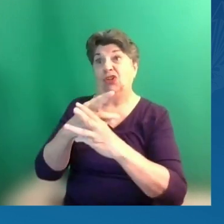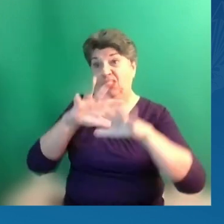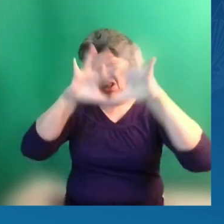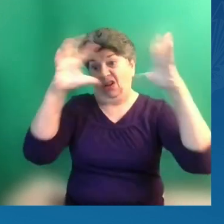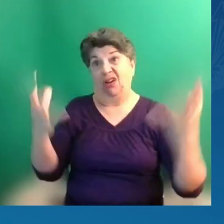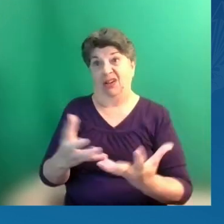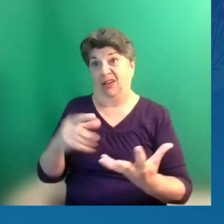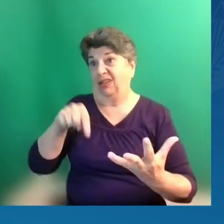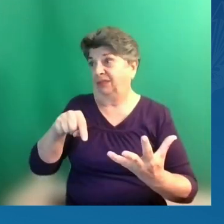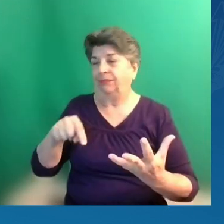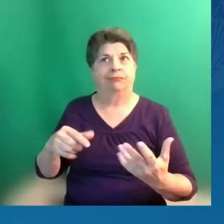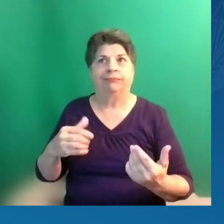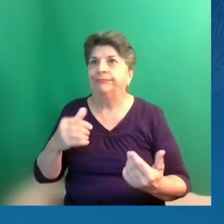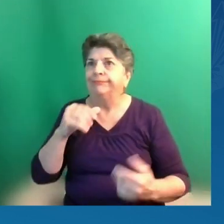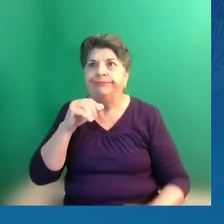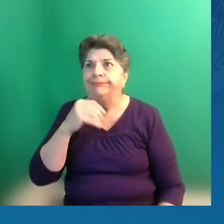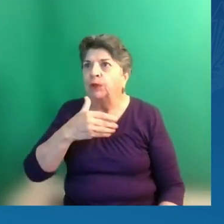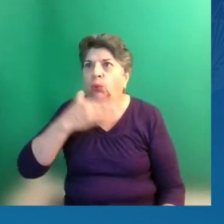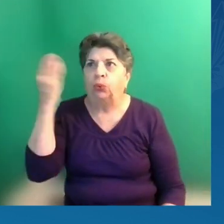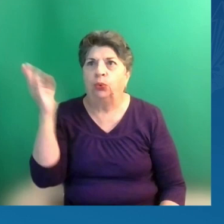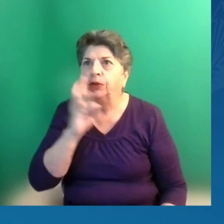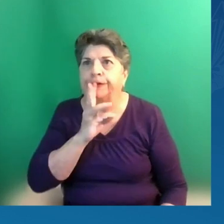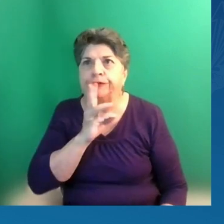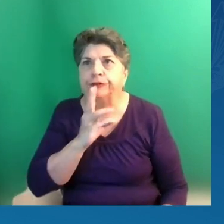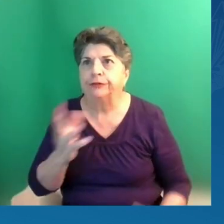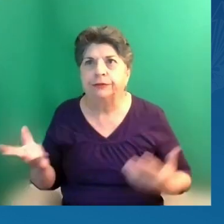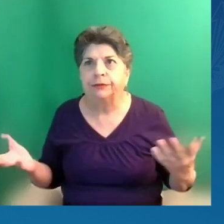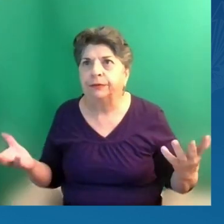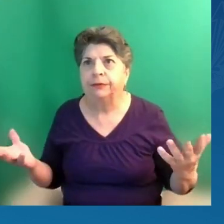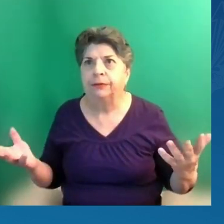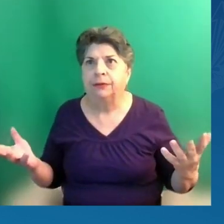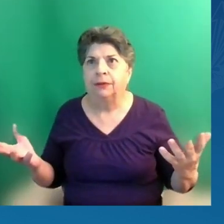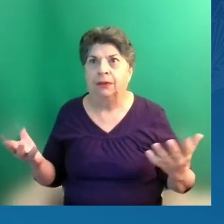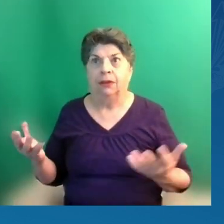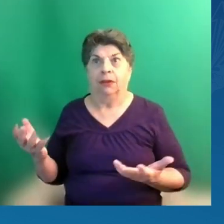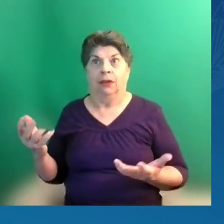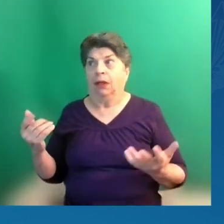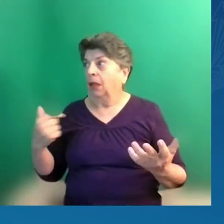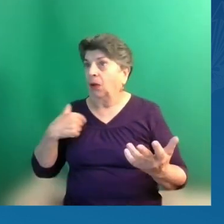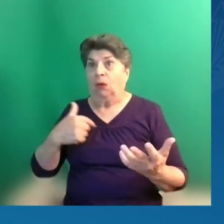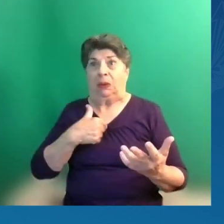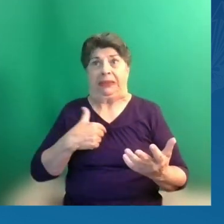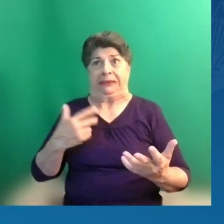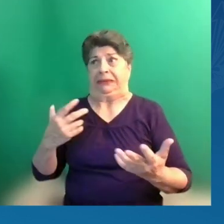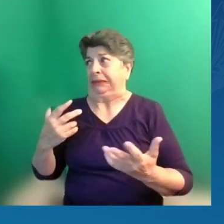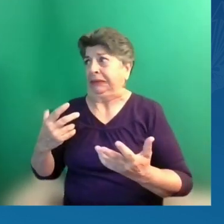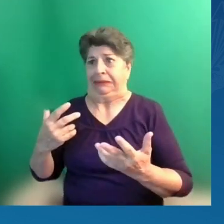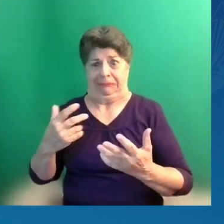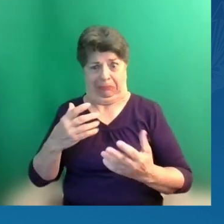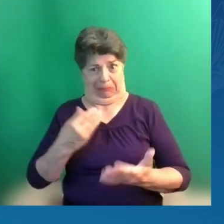we're bringing in new partners. And over the last three years, we've mobilized $314 million in new public